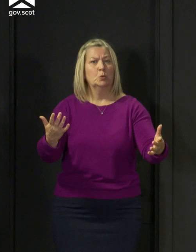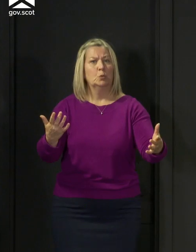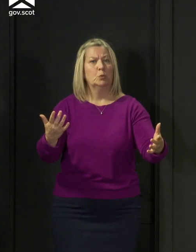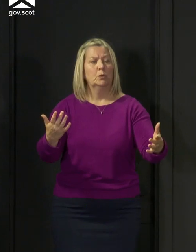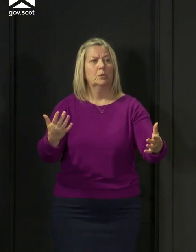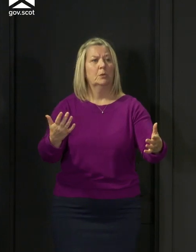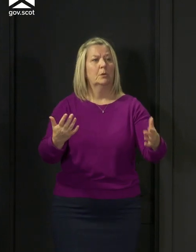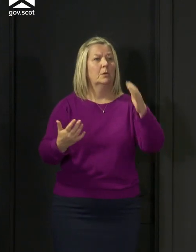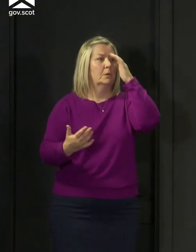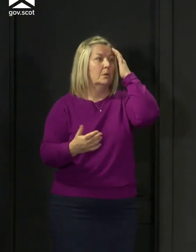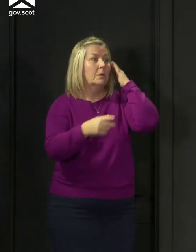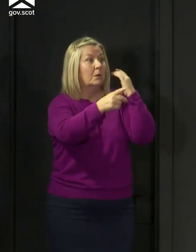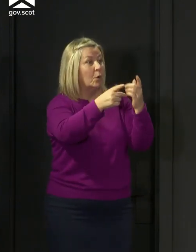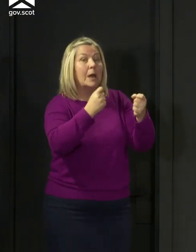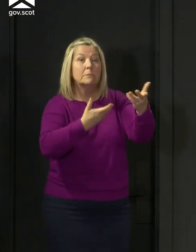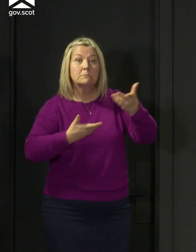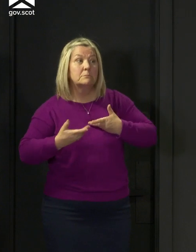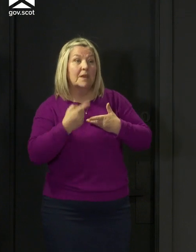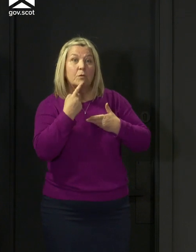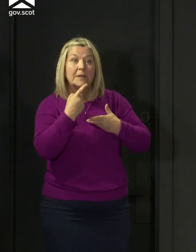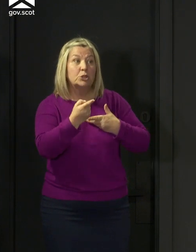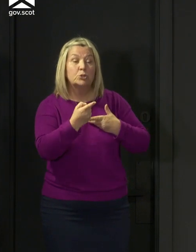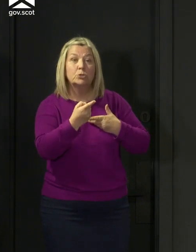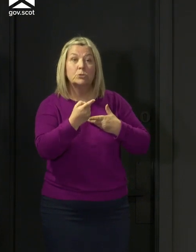If you want to pass the details of the individual we will have a conversation directly with